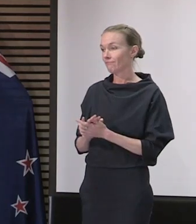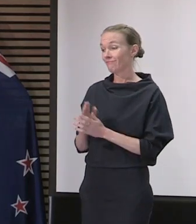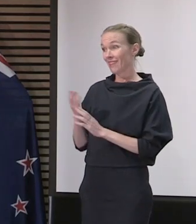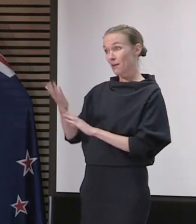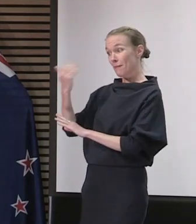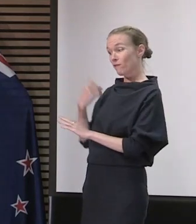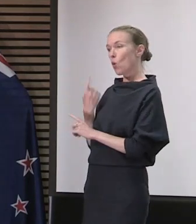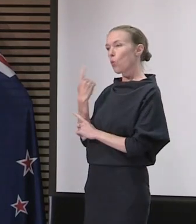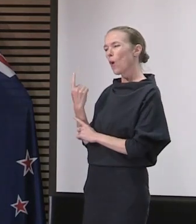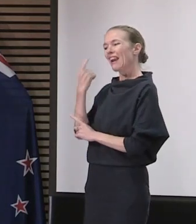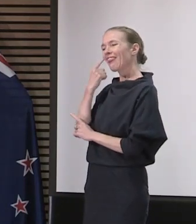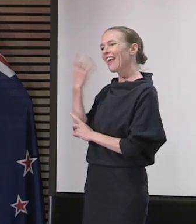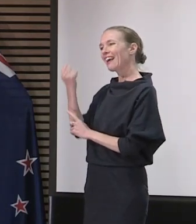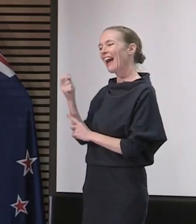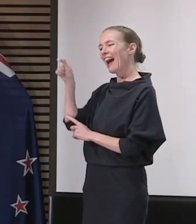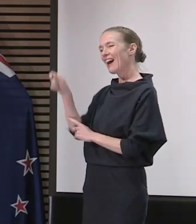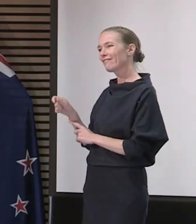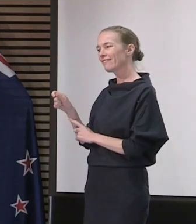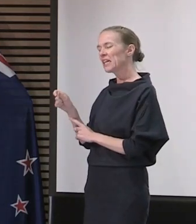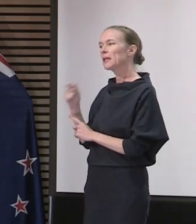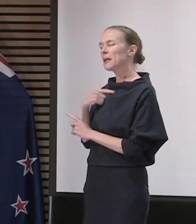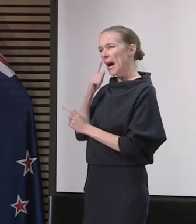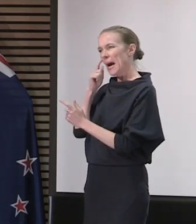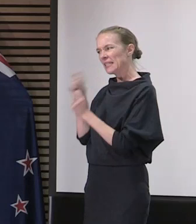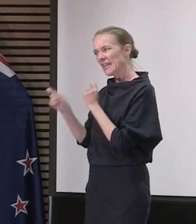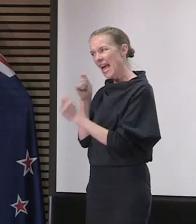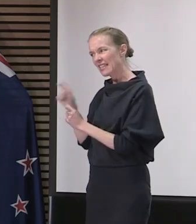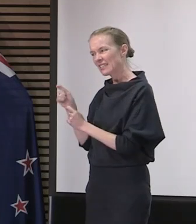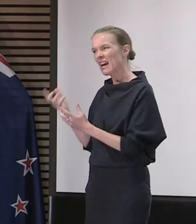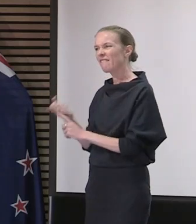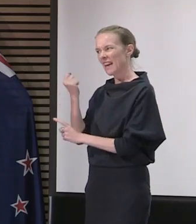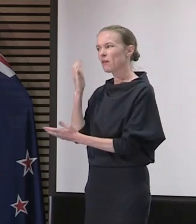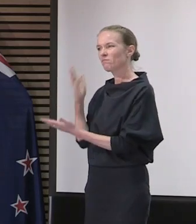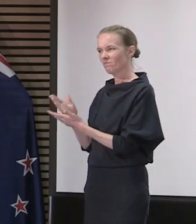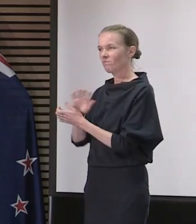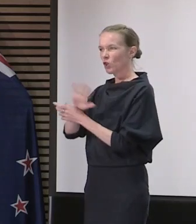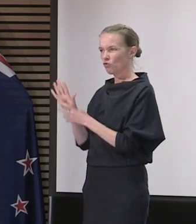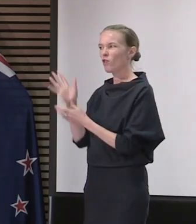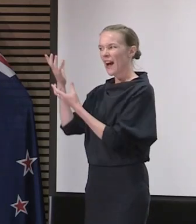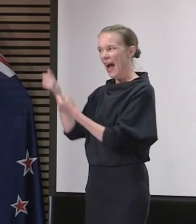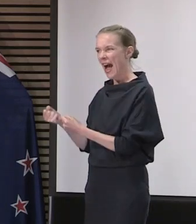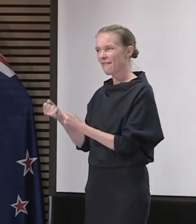cases of COVID-19 to report. One probable case already known to us has been